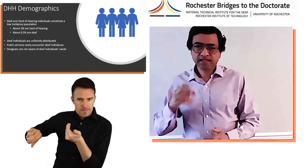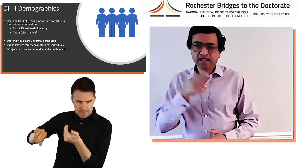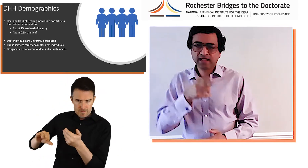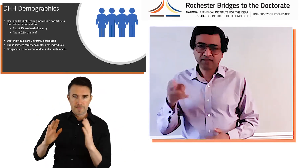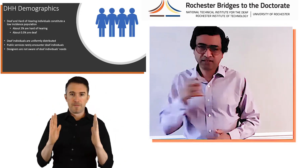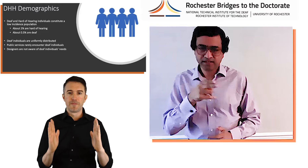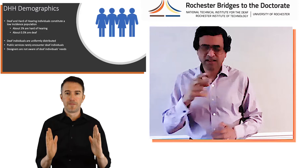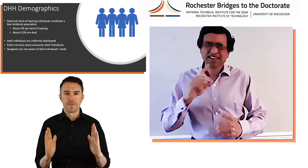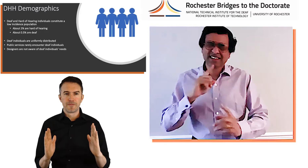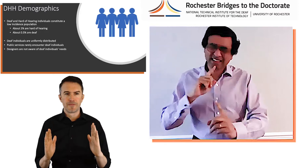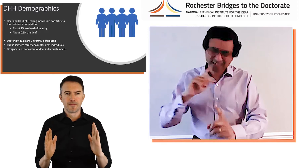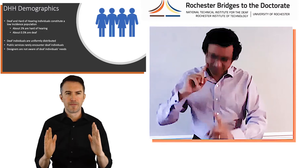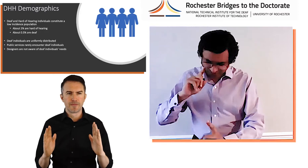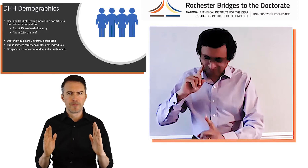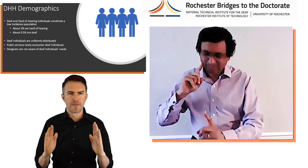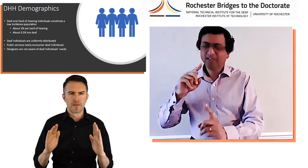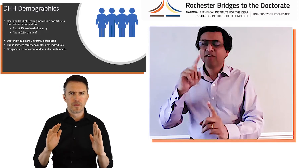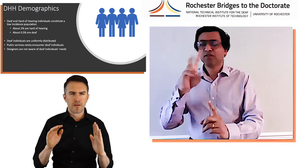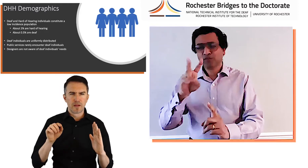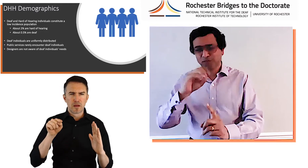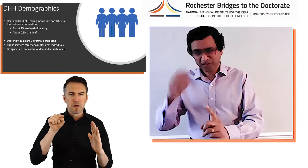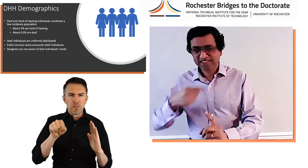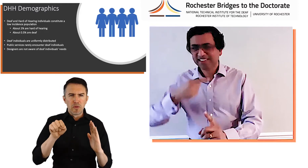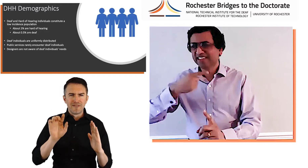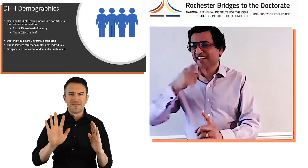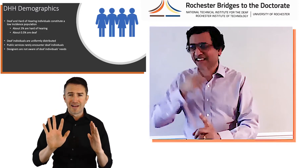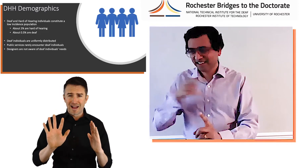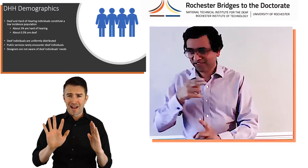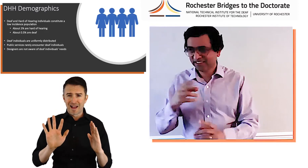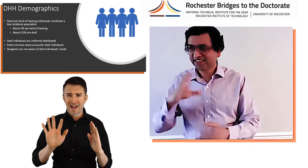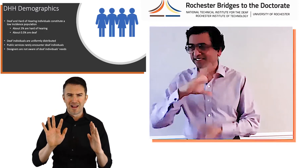So, it was a very small number of them. .5% were deaf.